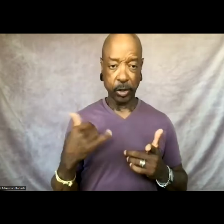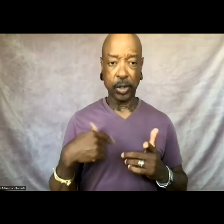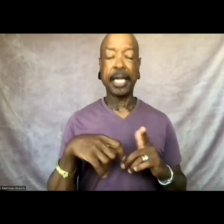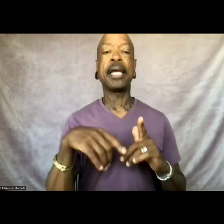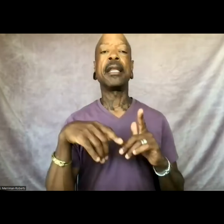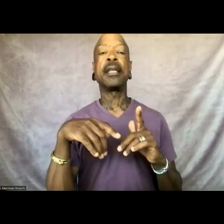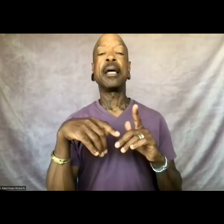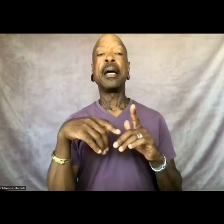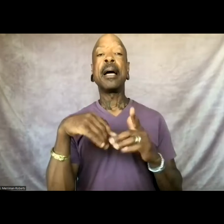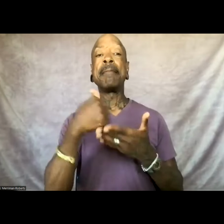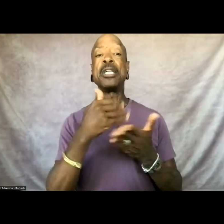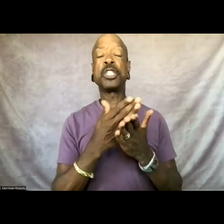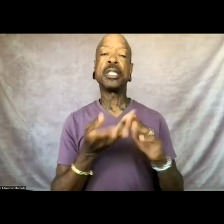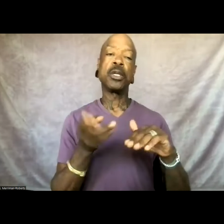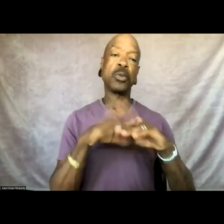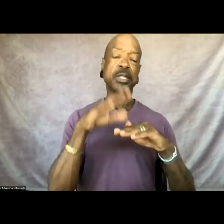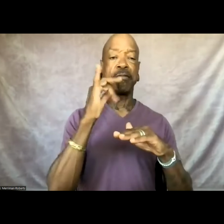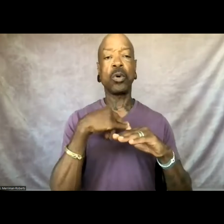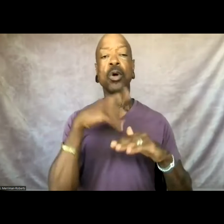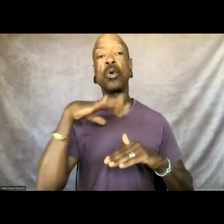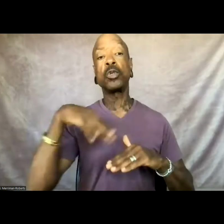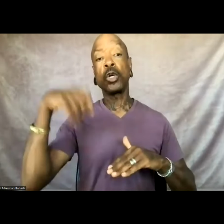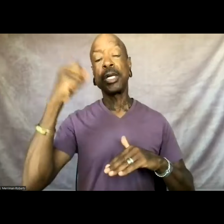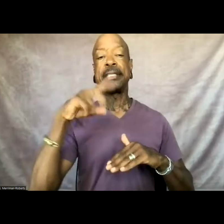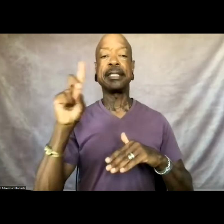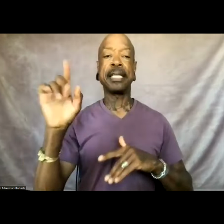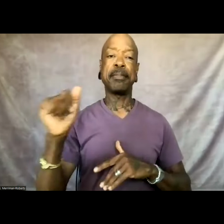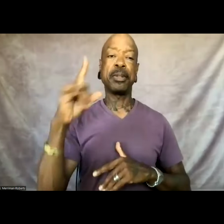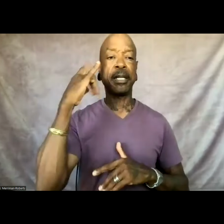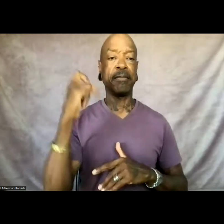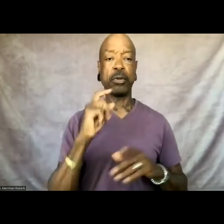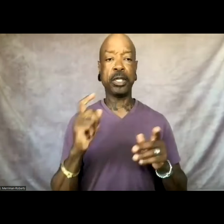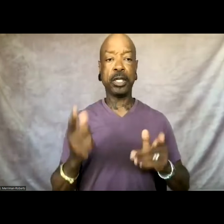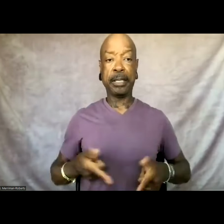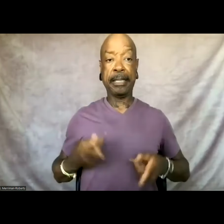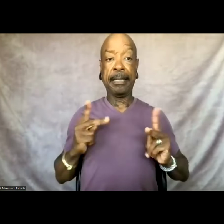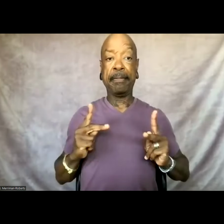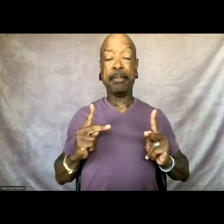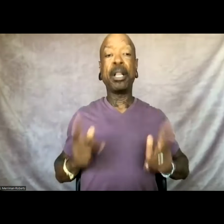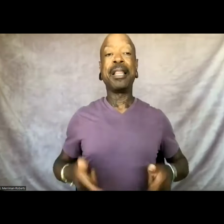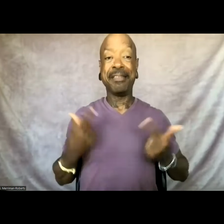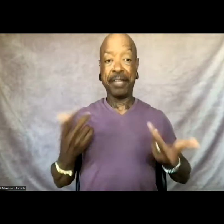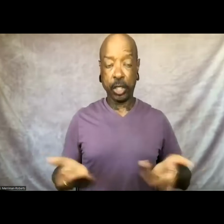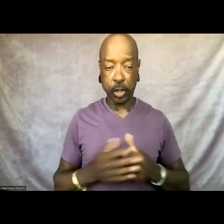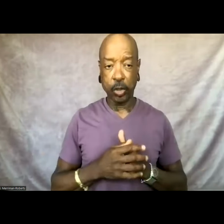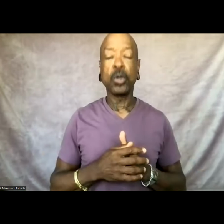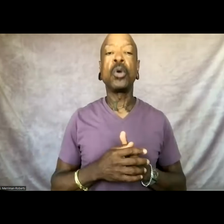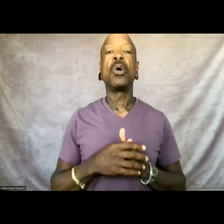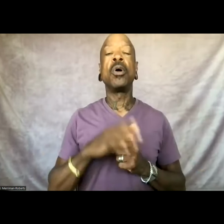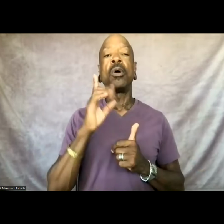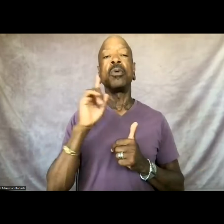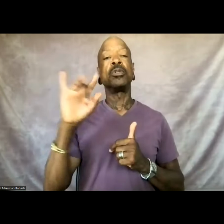So Nancy is in our state legislator and says last year' s California legislator, California budget increased